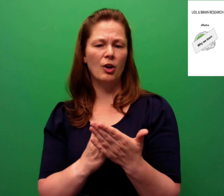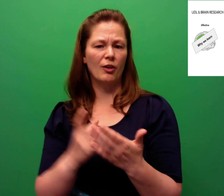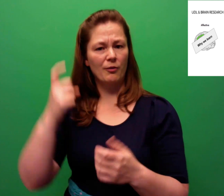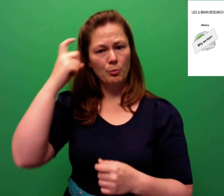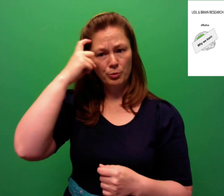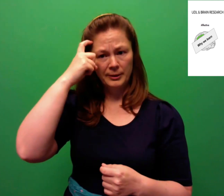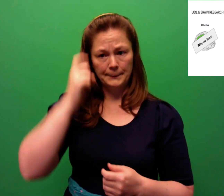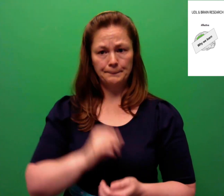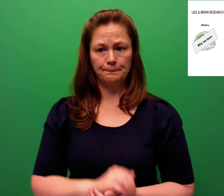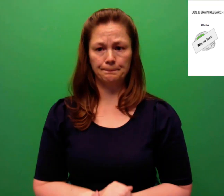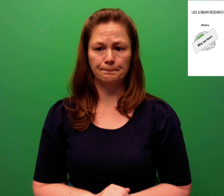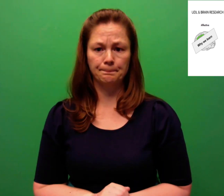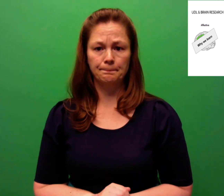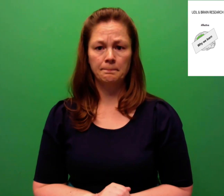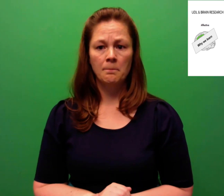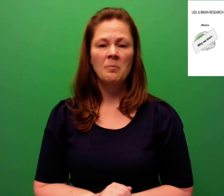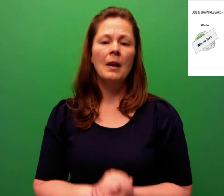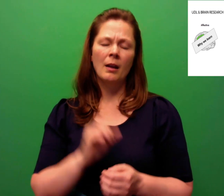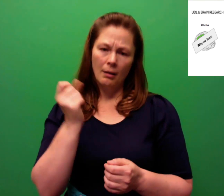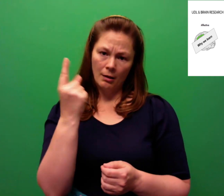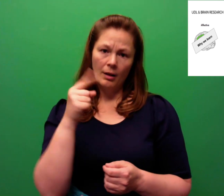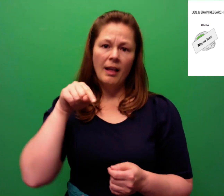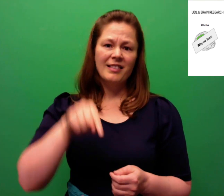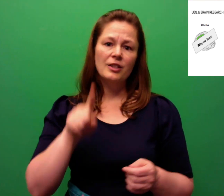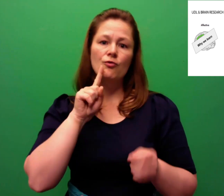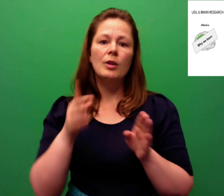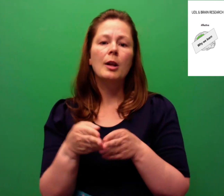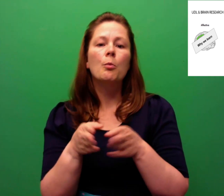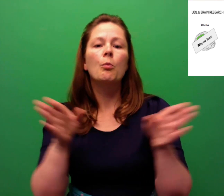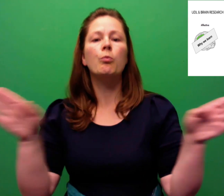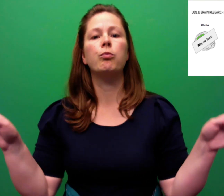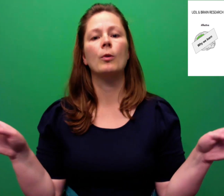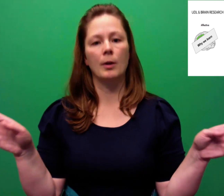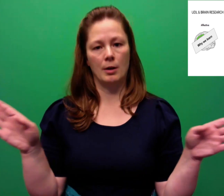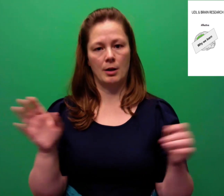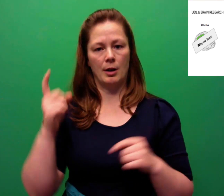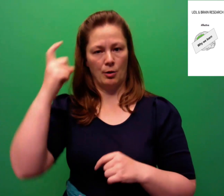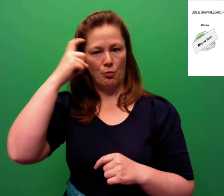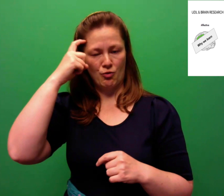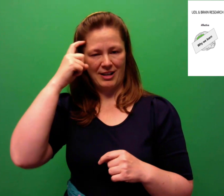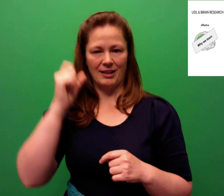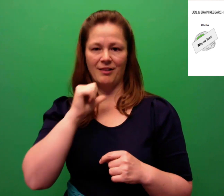generally mapped onto where they take place in the brain. Keep in mind this is